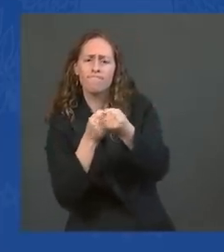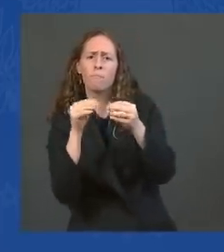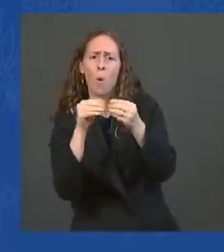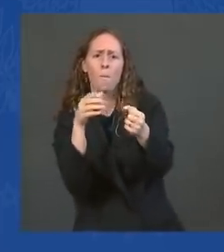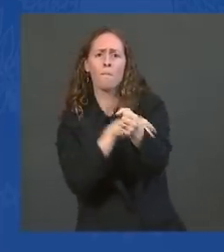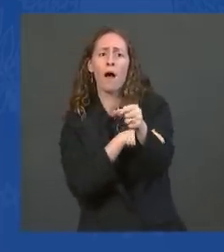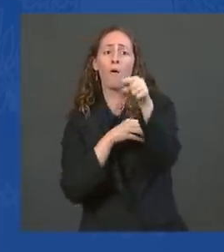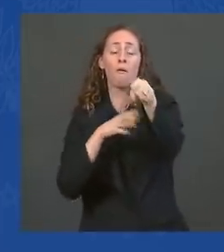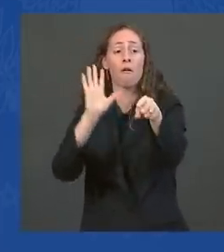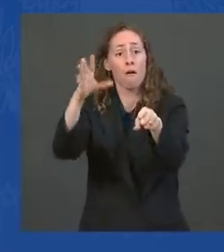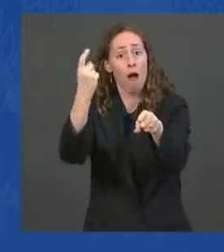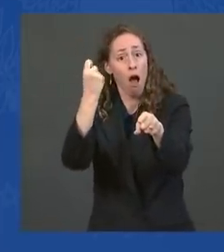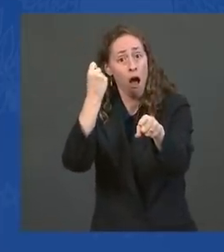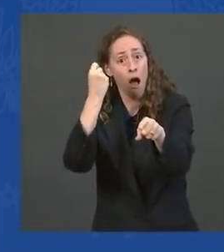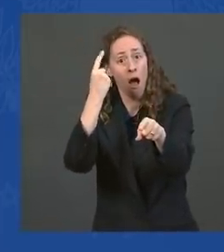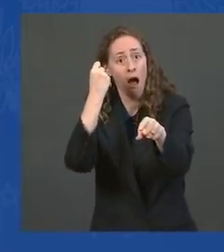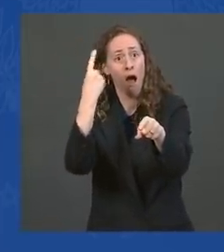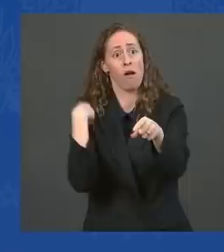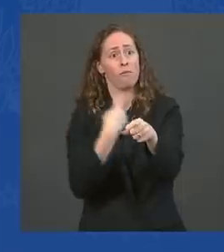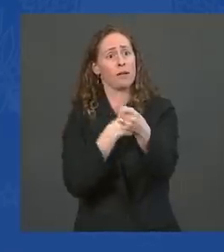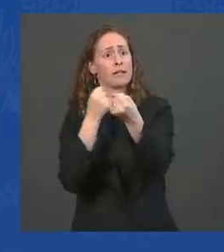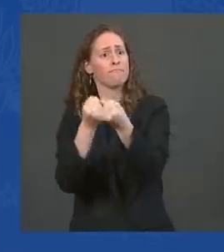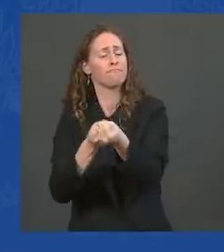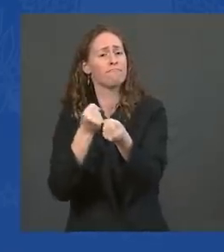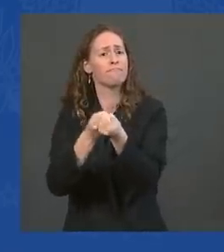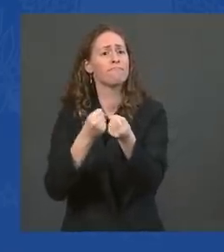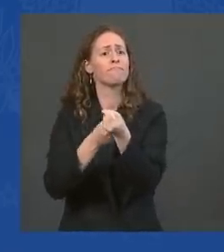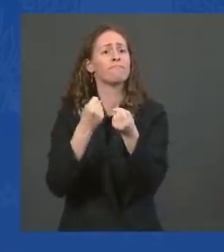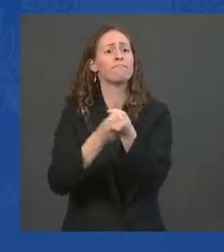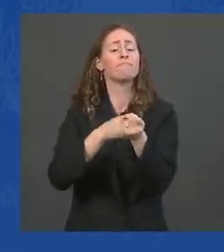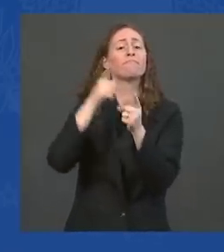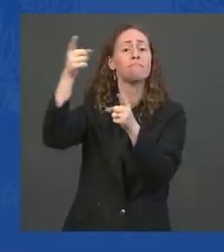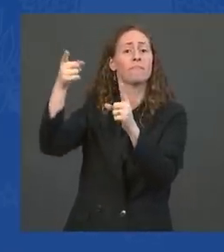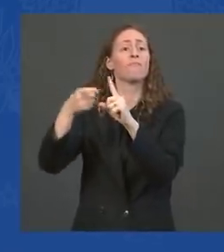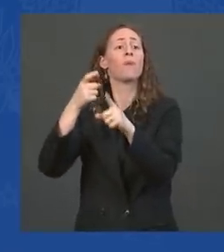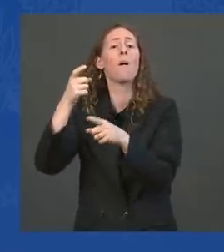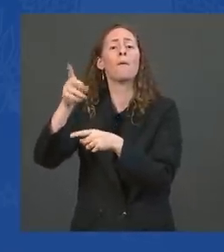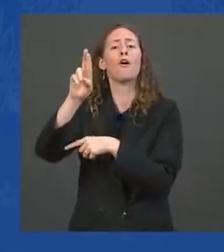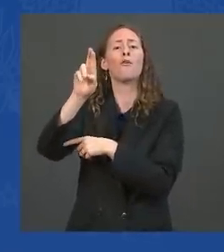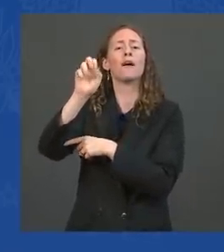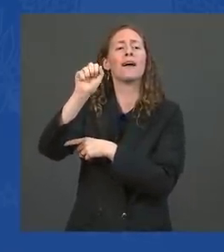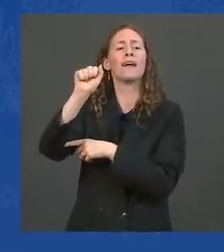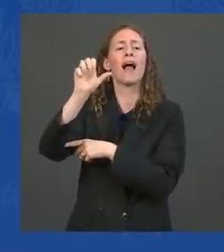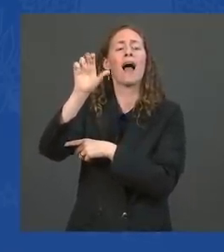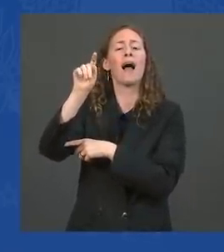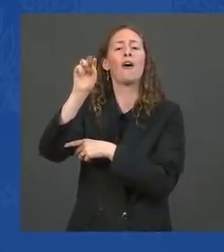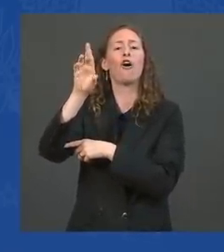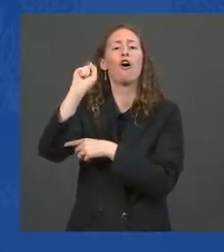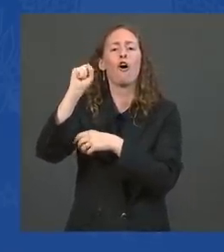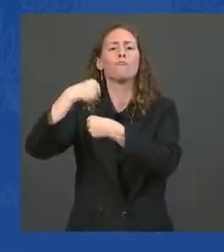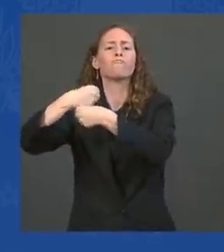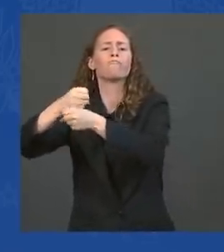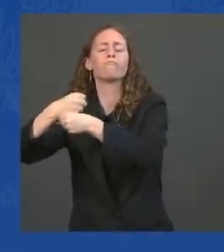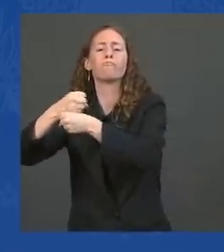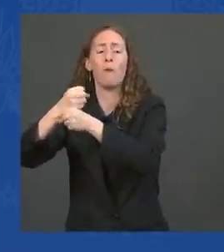not armed with nuclear weapons. And our work will be fully in line with our non-proliferation obligations.